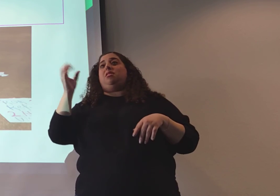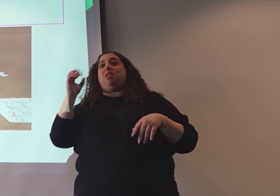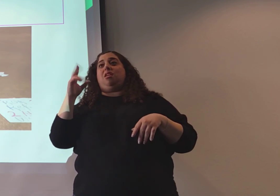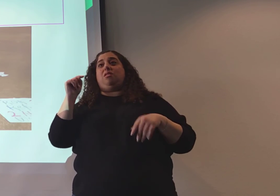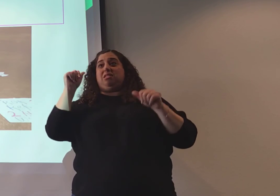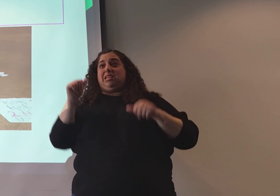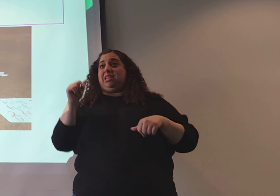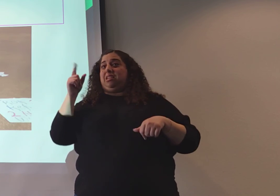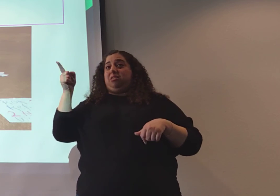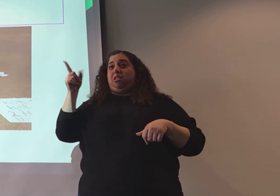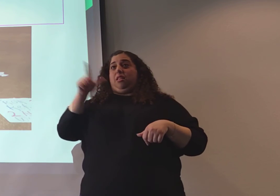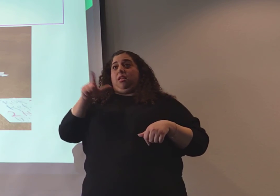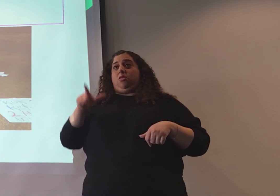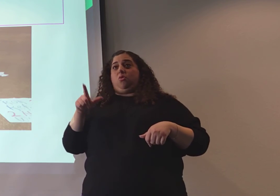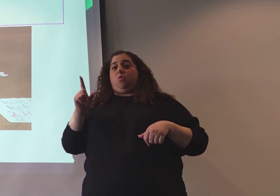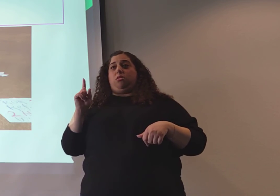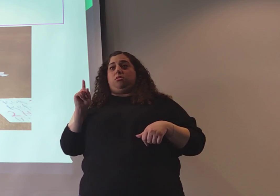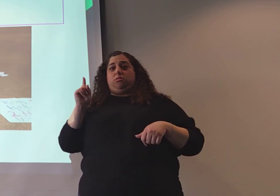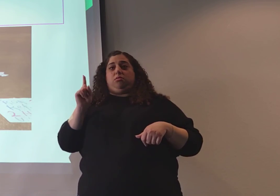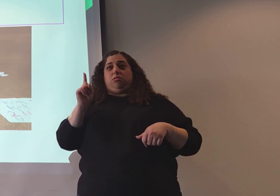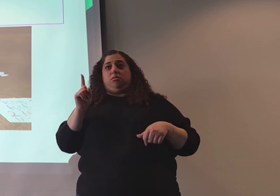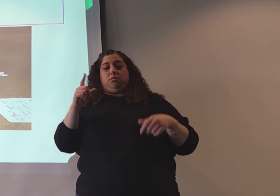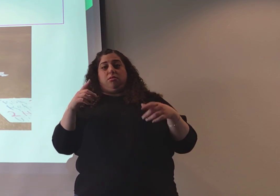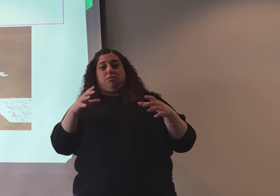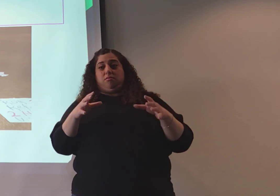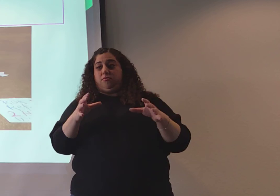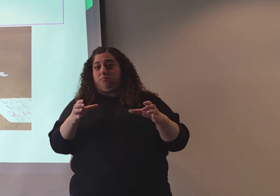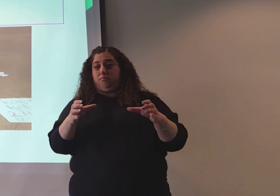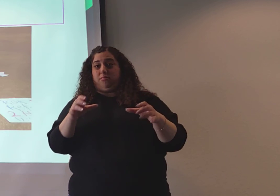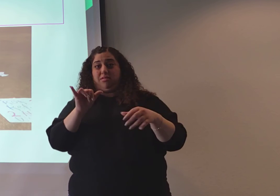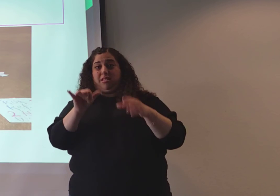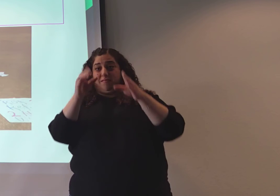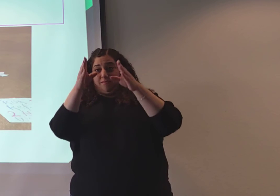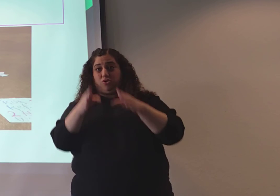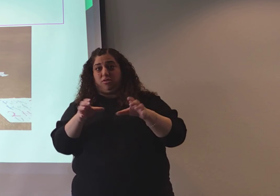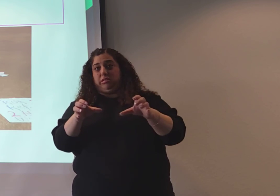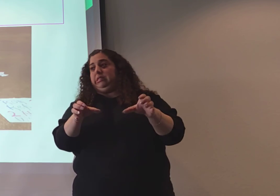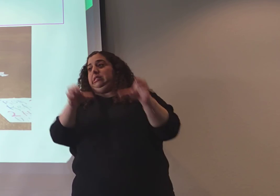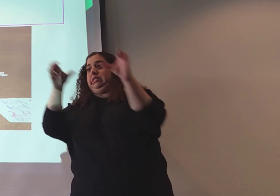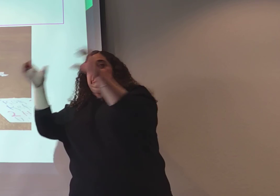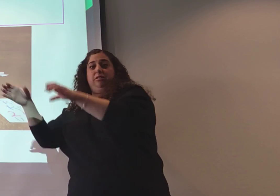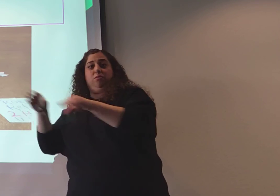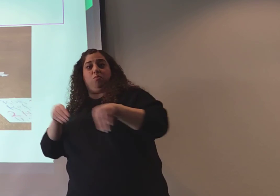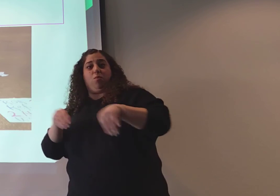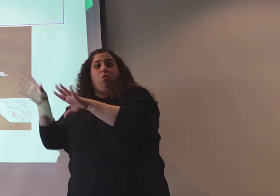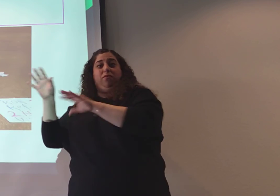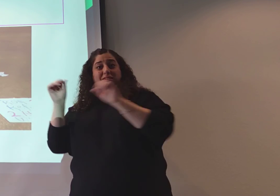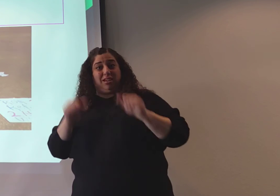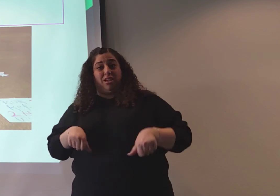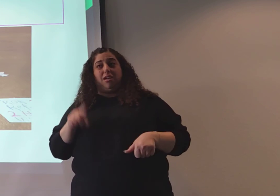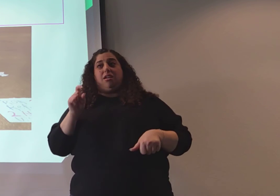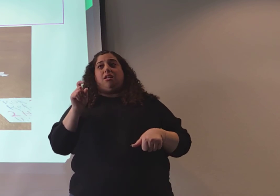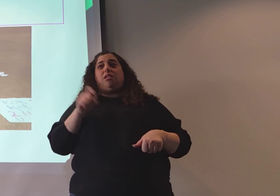So when you file that paperwork in the courthouse in response to the eviction letter, or the